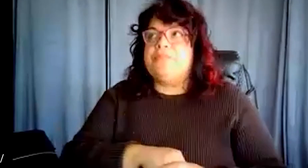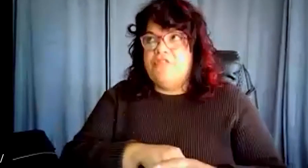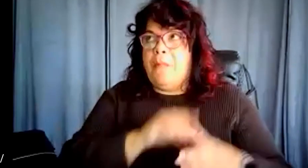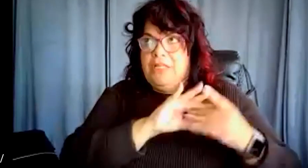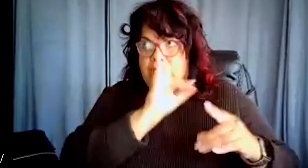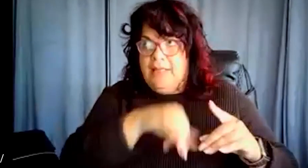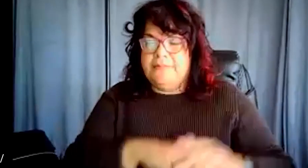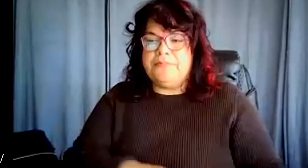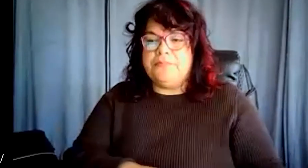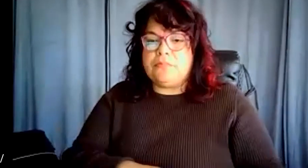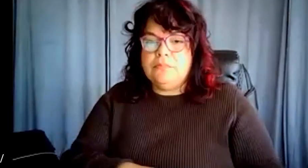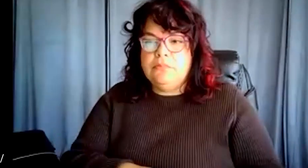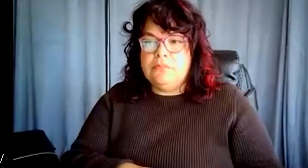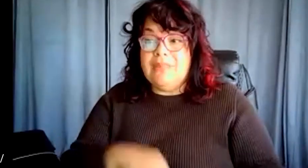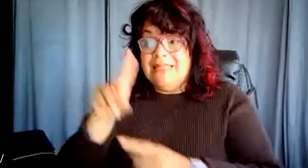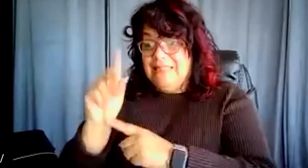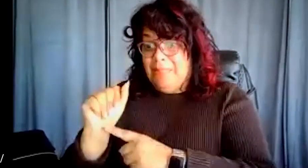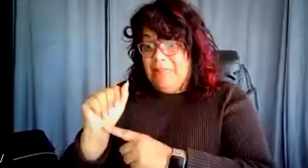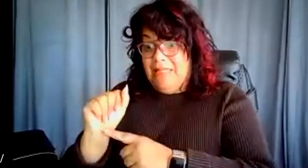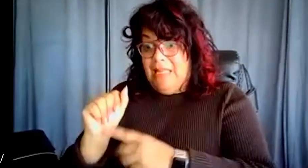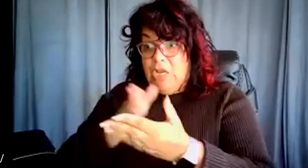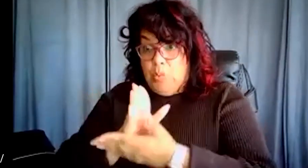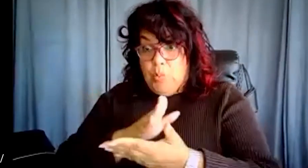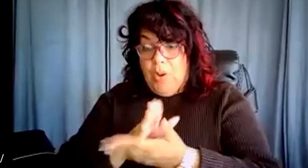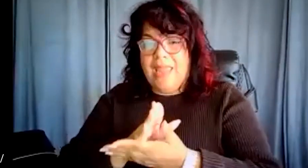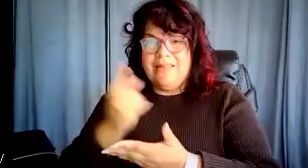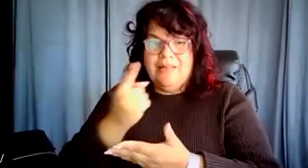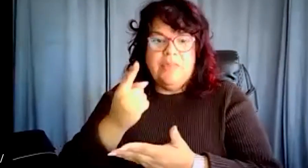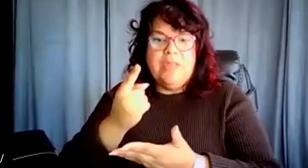The disability rights movement is the one that I really came up in, and it's very centered